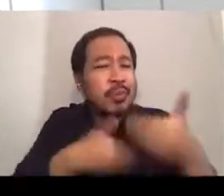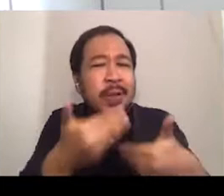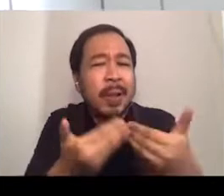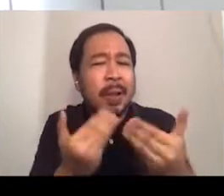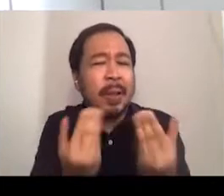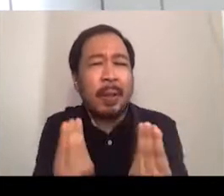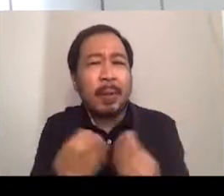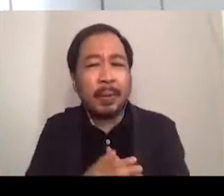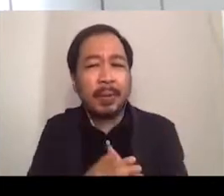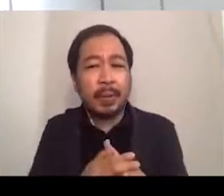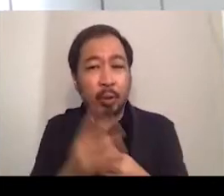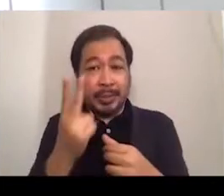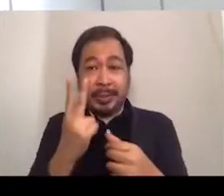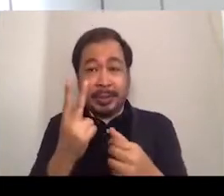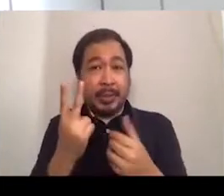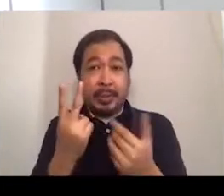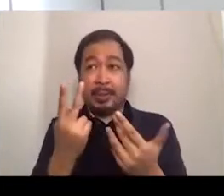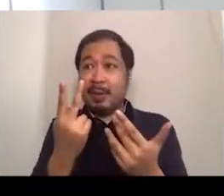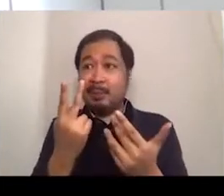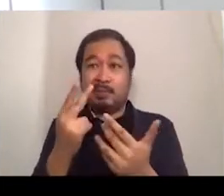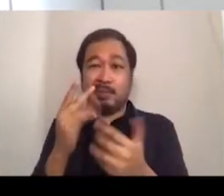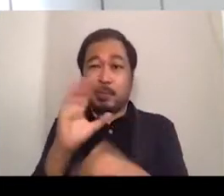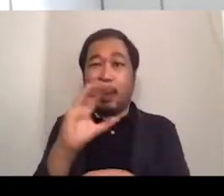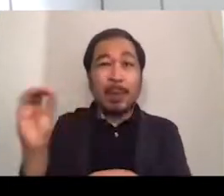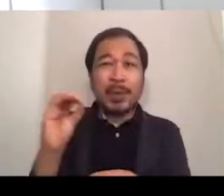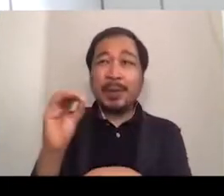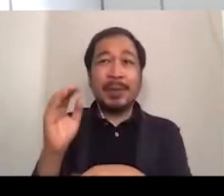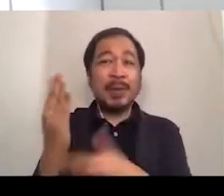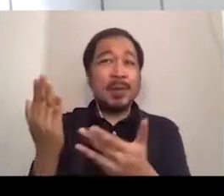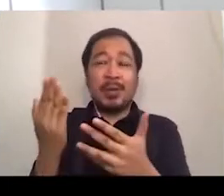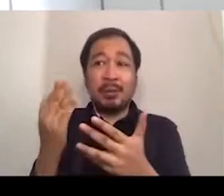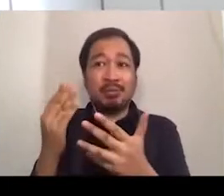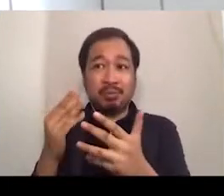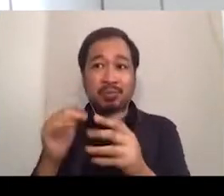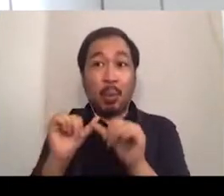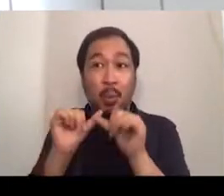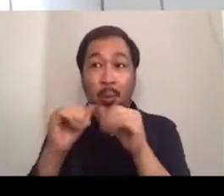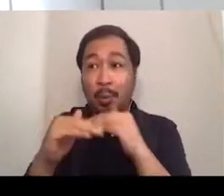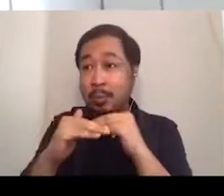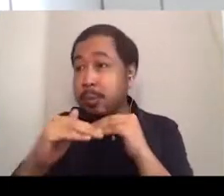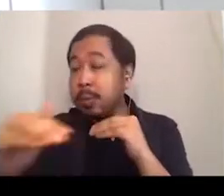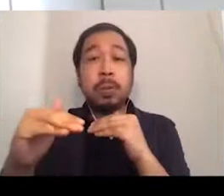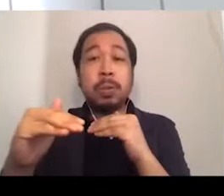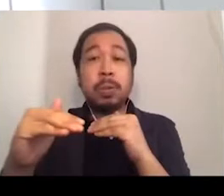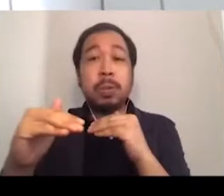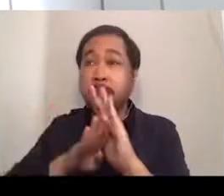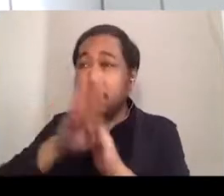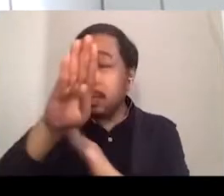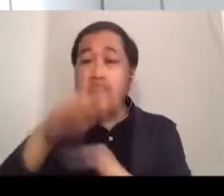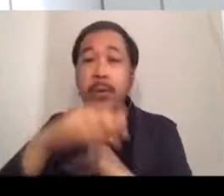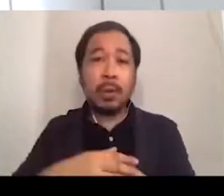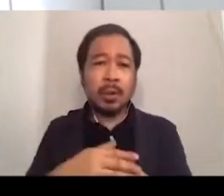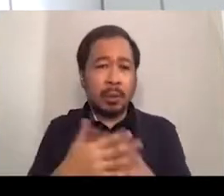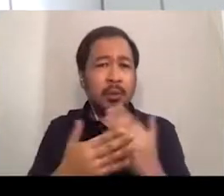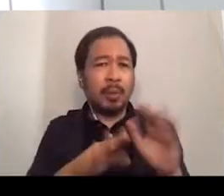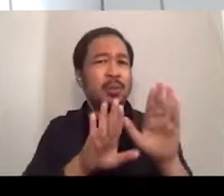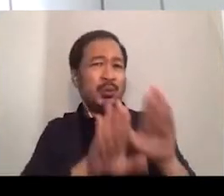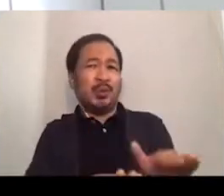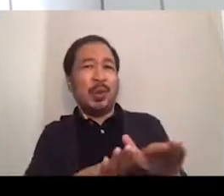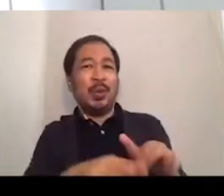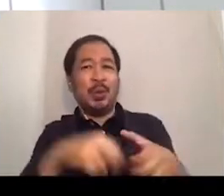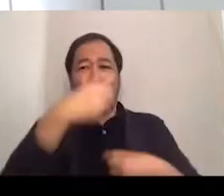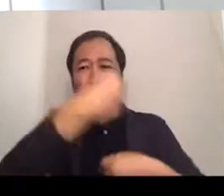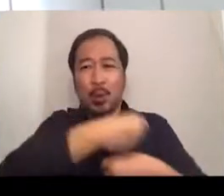retaining workers in employment and relieving financial burdens of individuals and businesses are required.